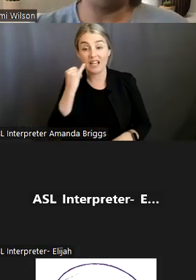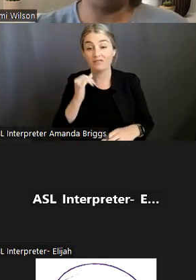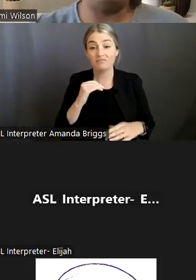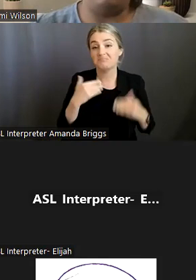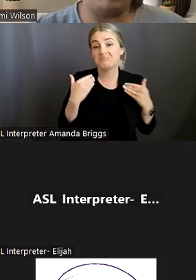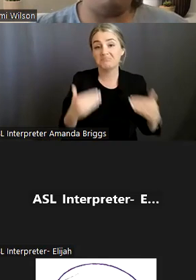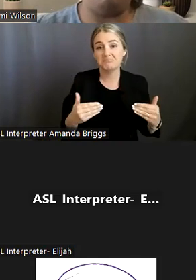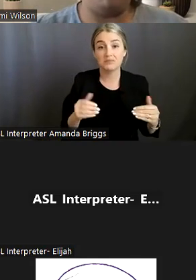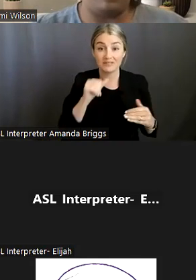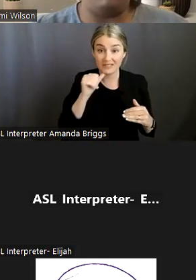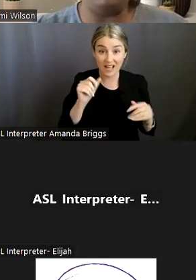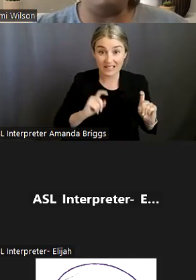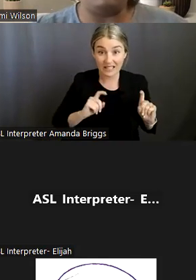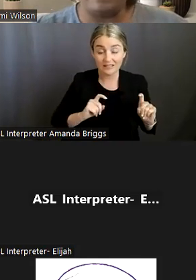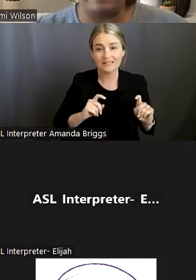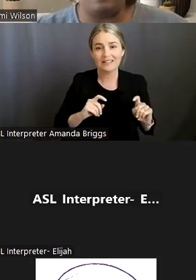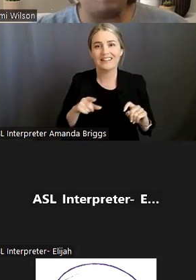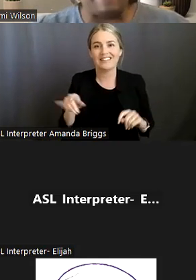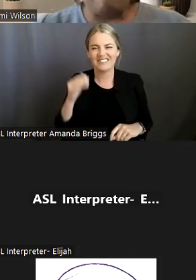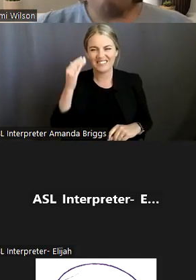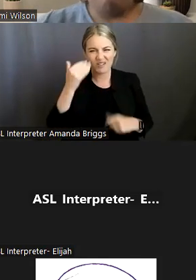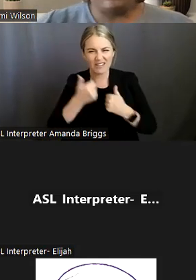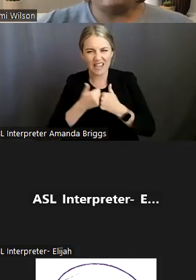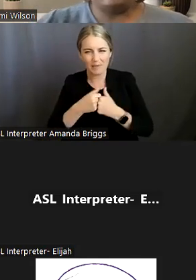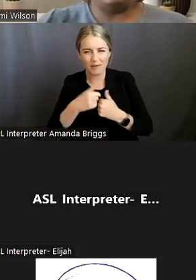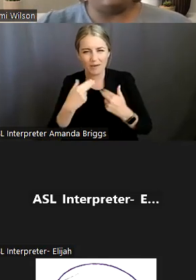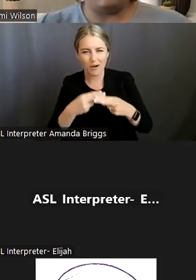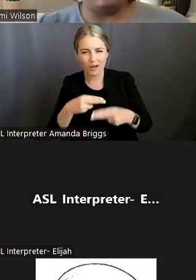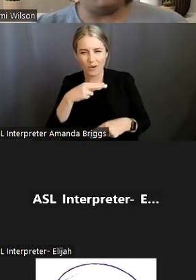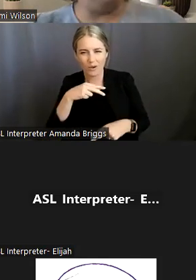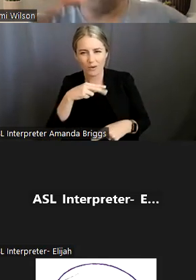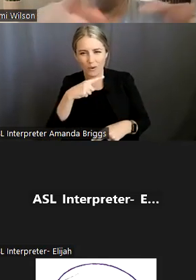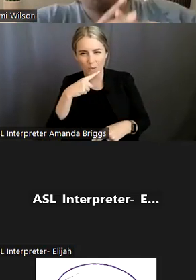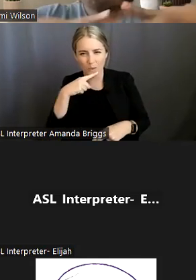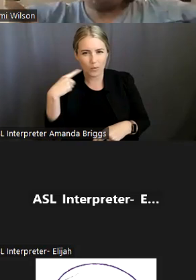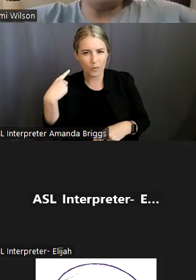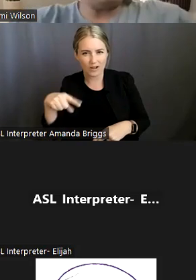essentially playing Russian roulette because they don't know